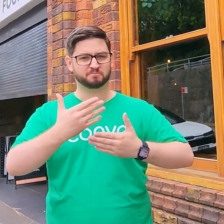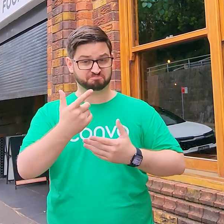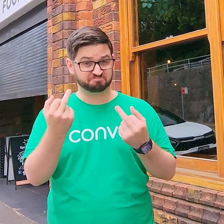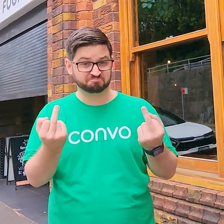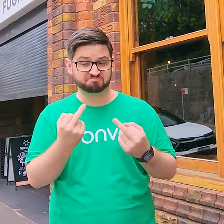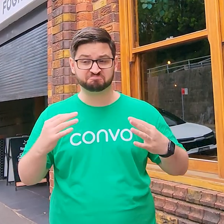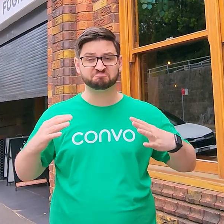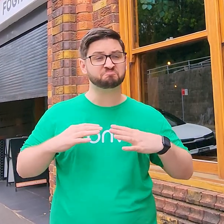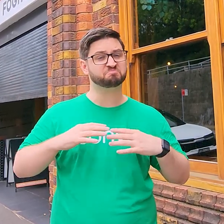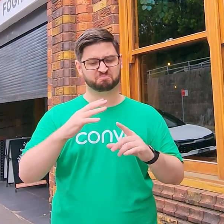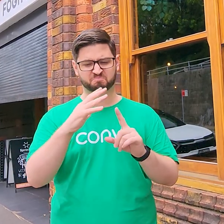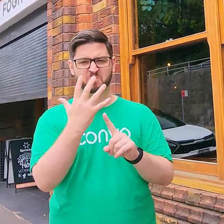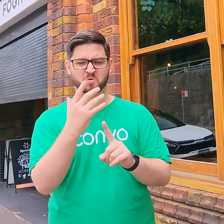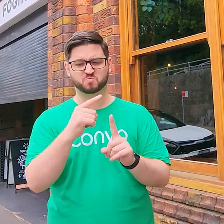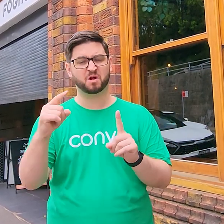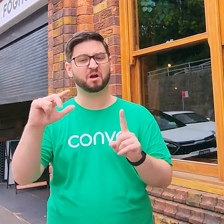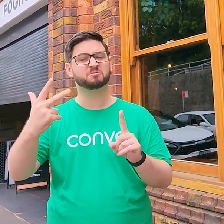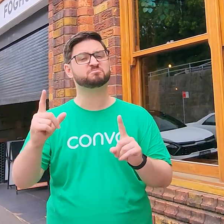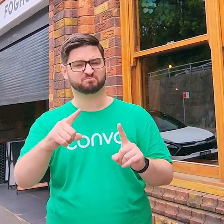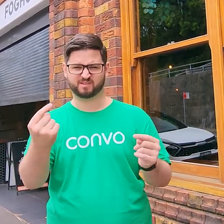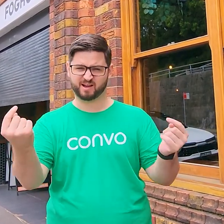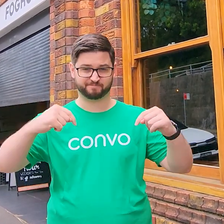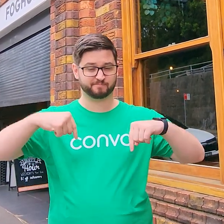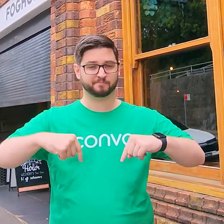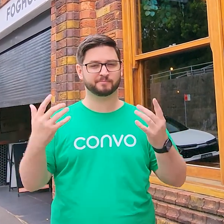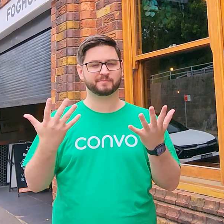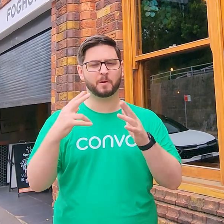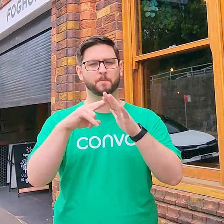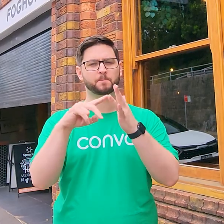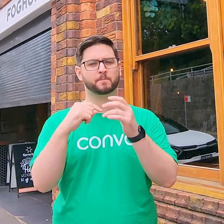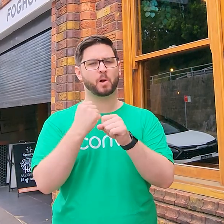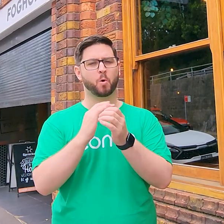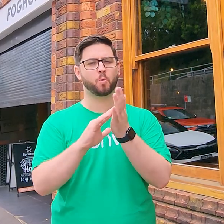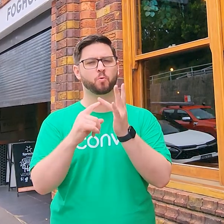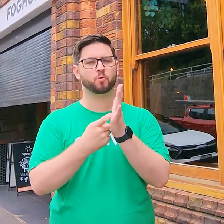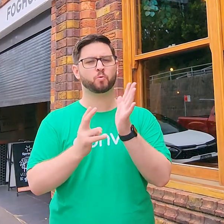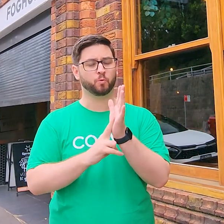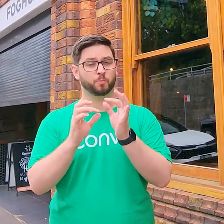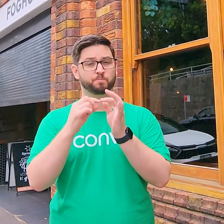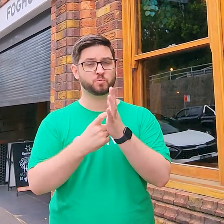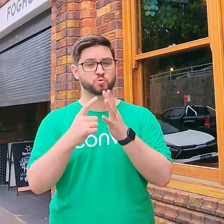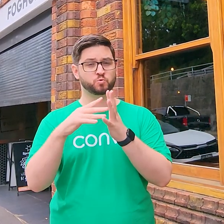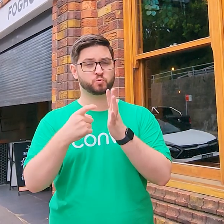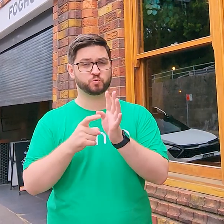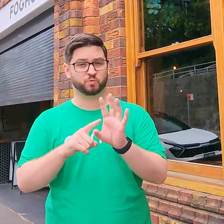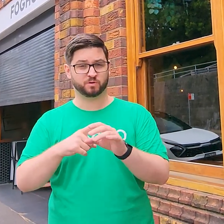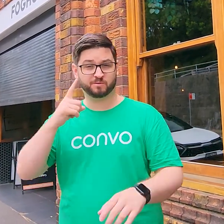If you’re free from 5pm-8pm, come along to Foghorn Brewery.